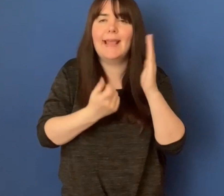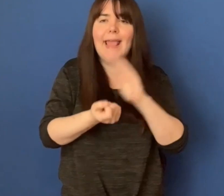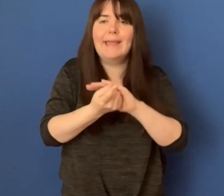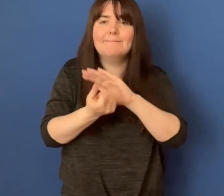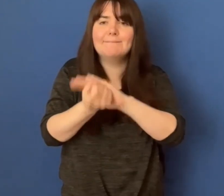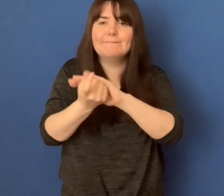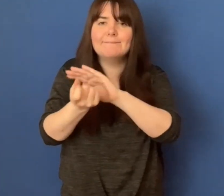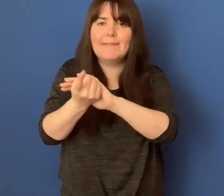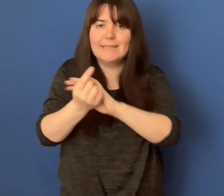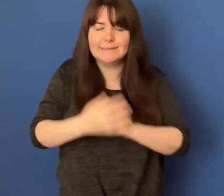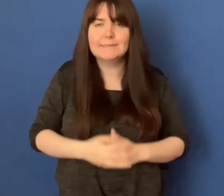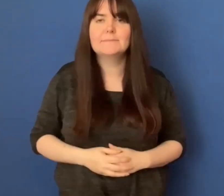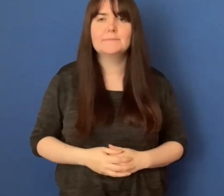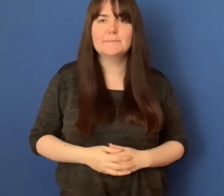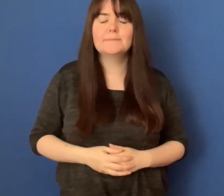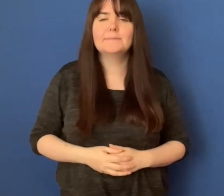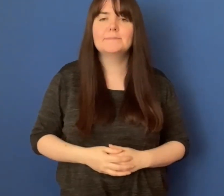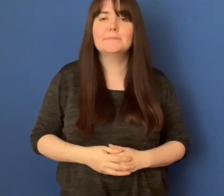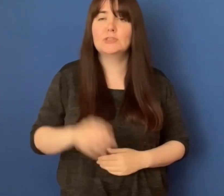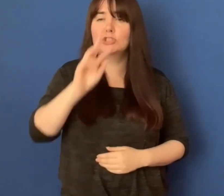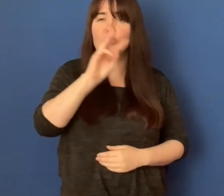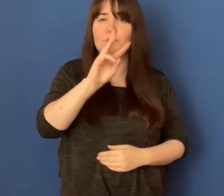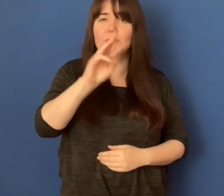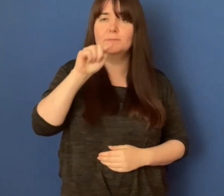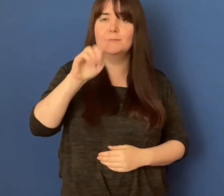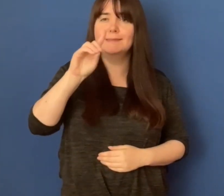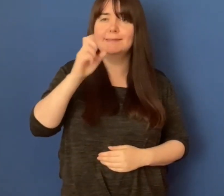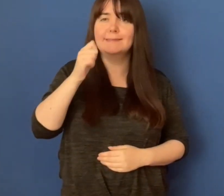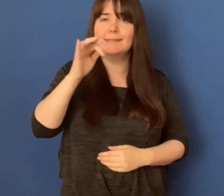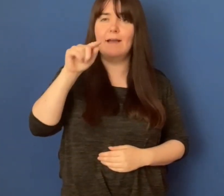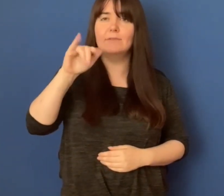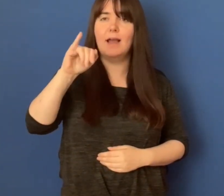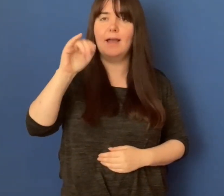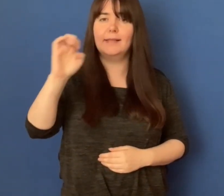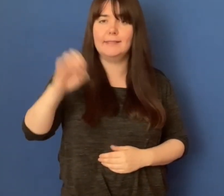to see a full list of events that will be taking place - you can find us at www.deaf.ie